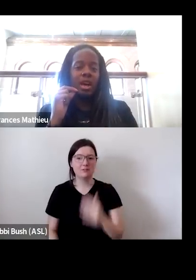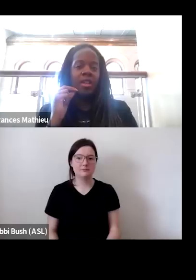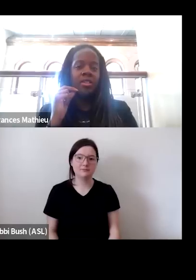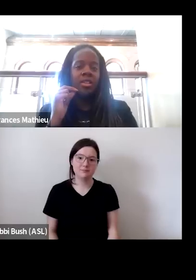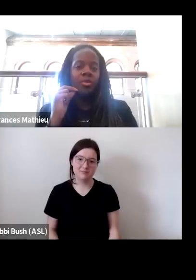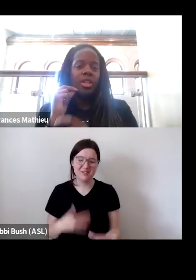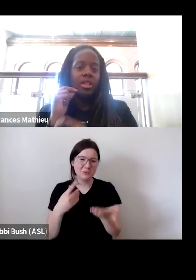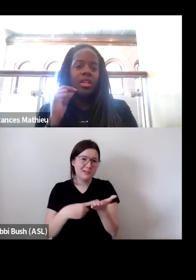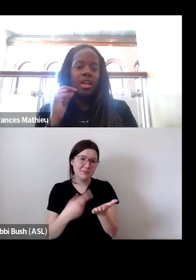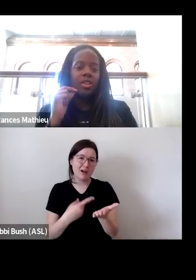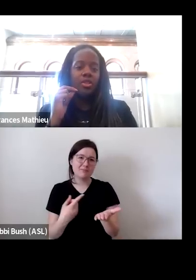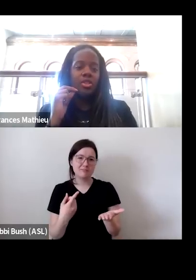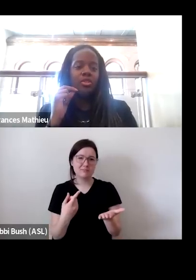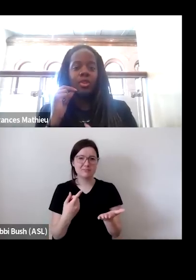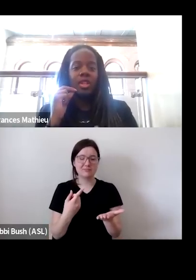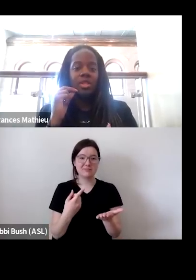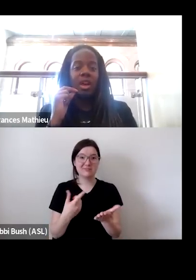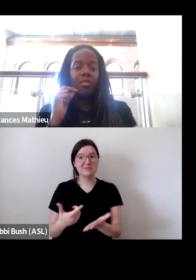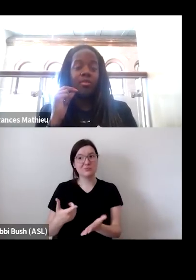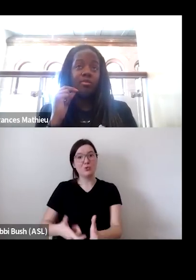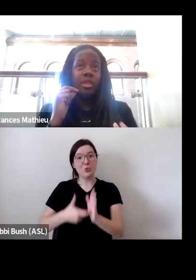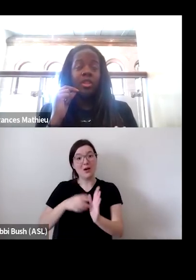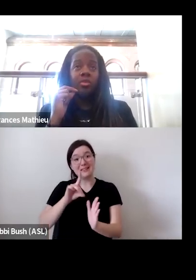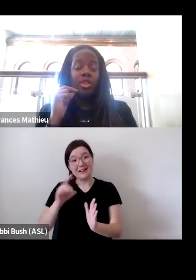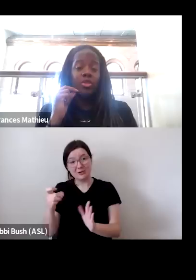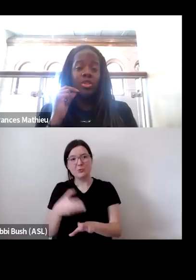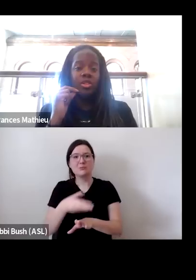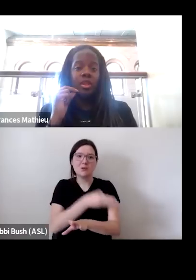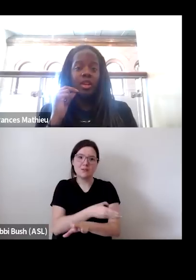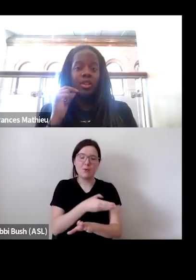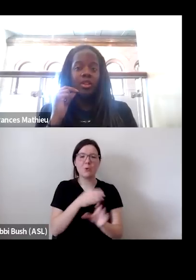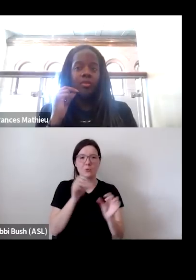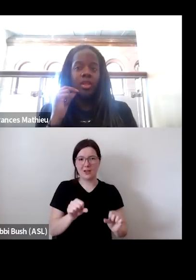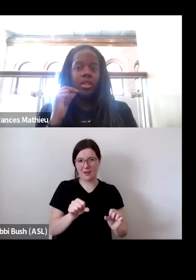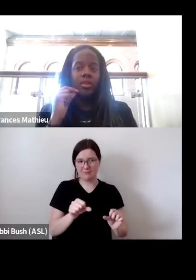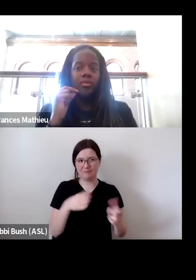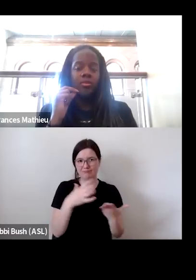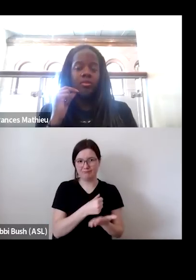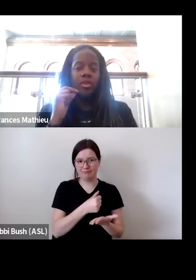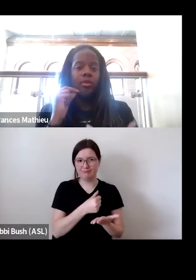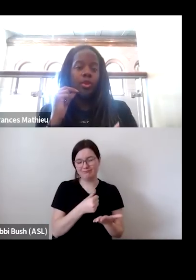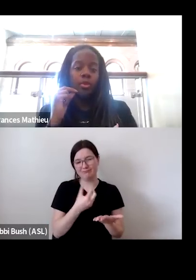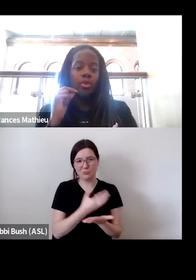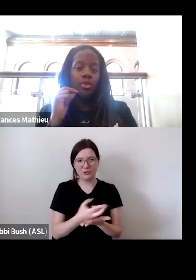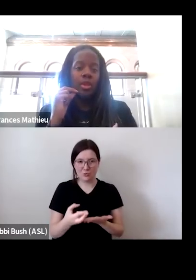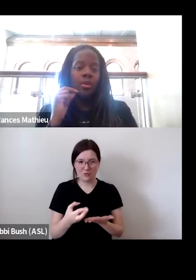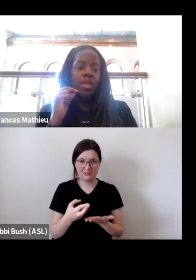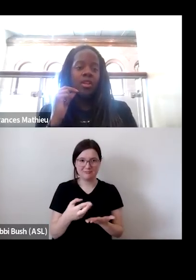that, we need that diagnosis for them to have resources that are affordable to them.